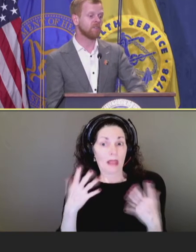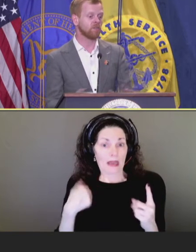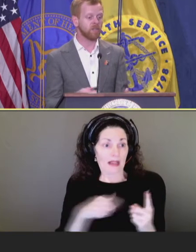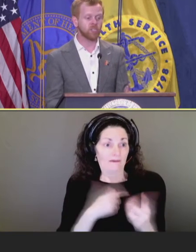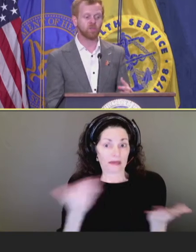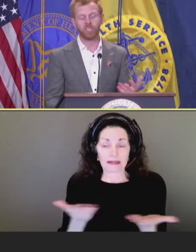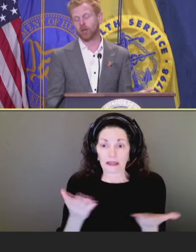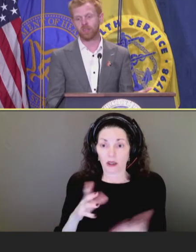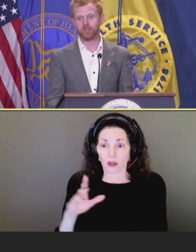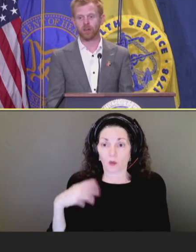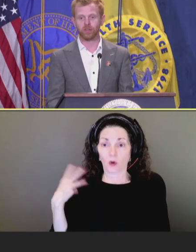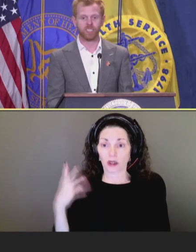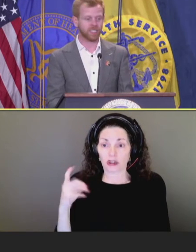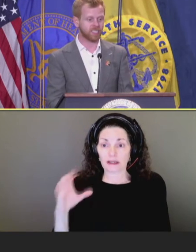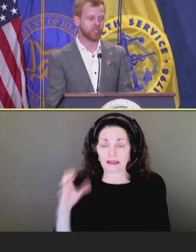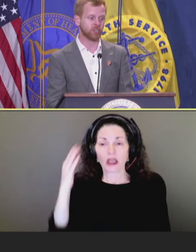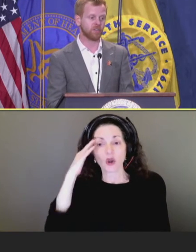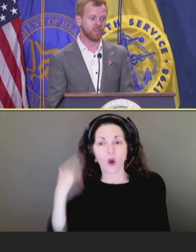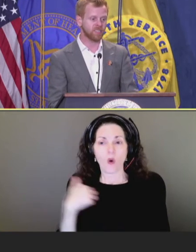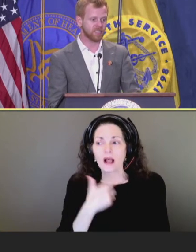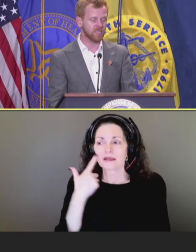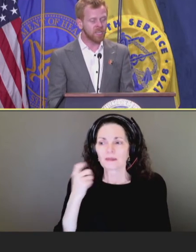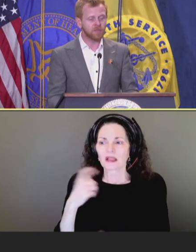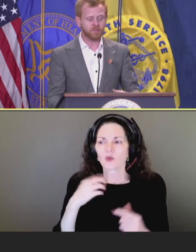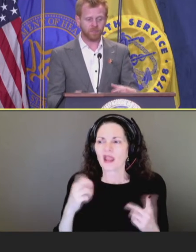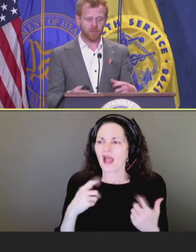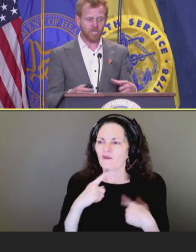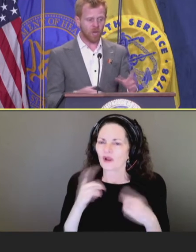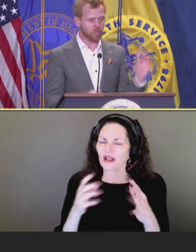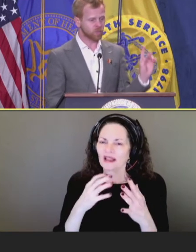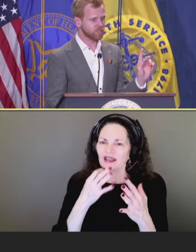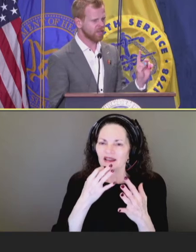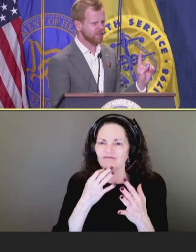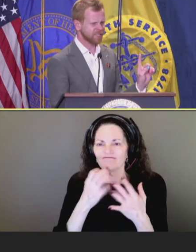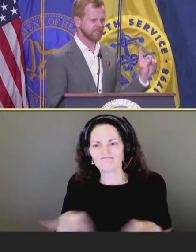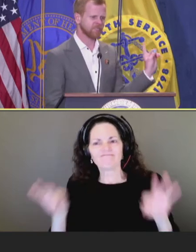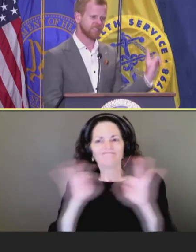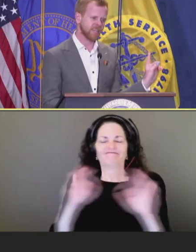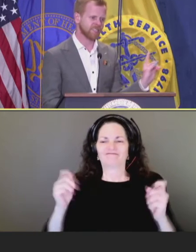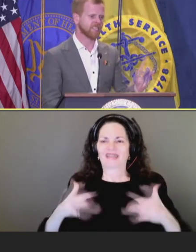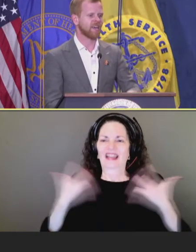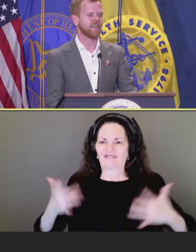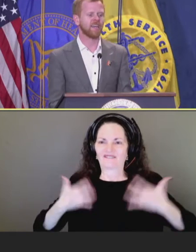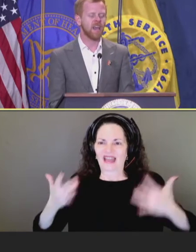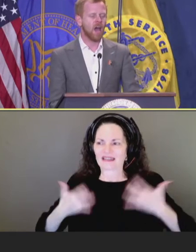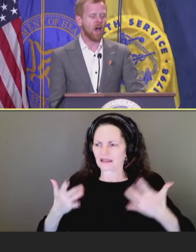the region really know us for hosting signature events, which I think is actually the next slide.